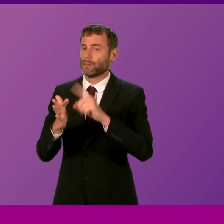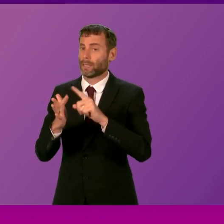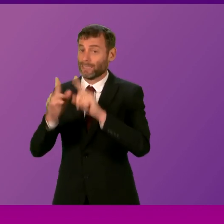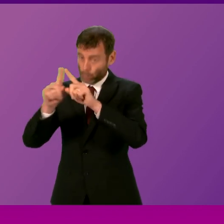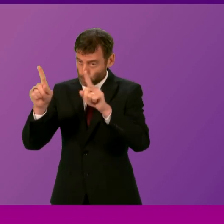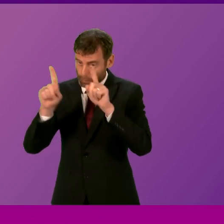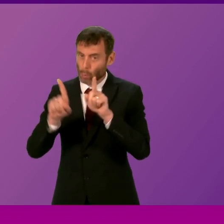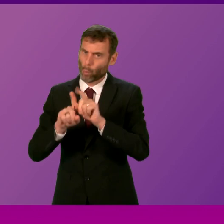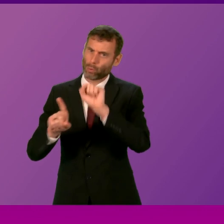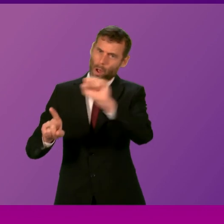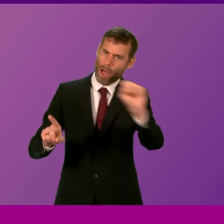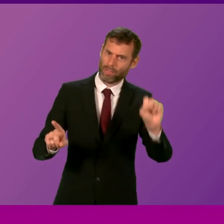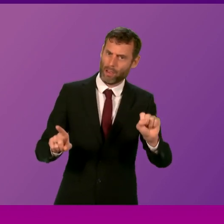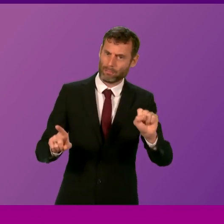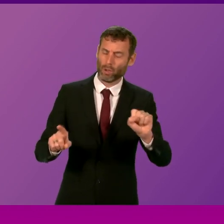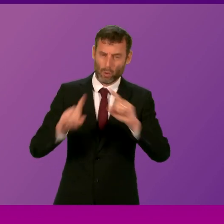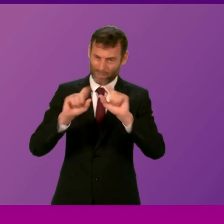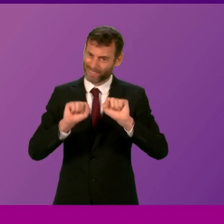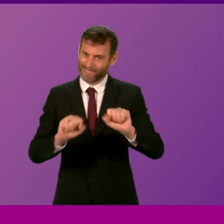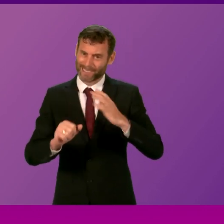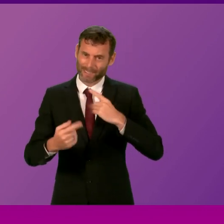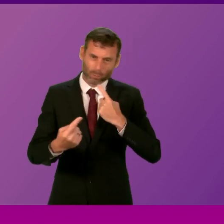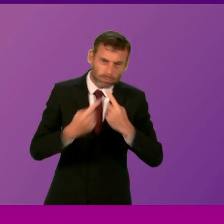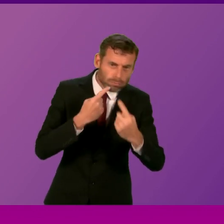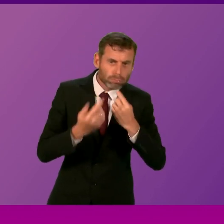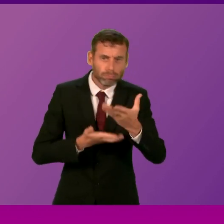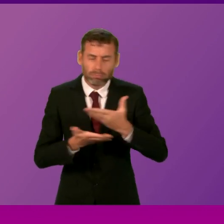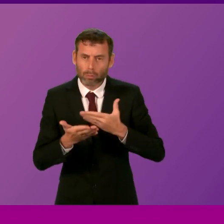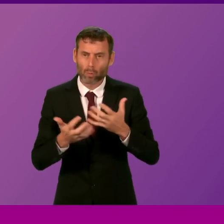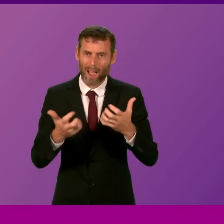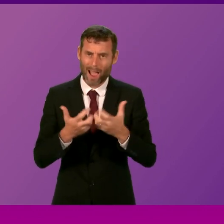being independent institutions, and the way in which they conduct industrial relations. However,